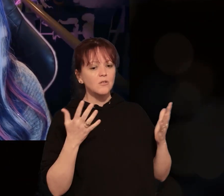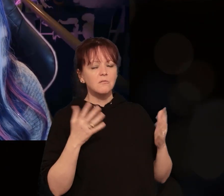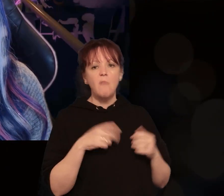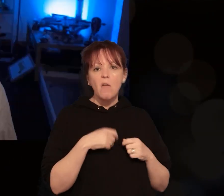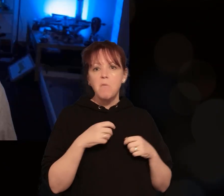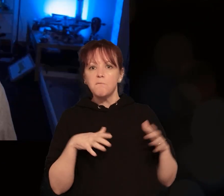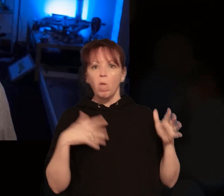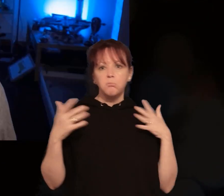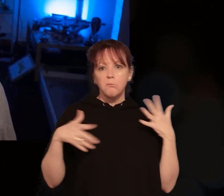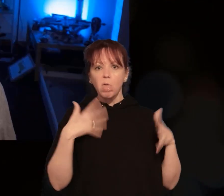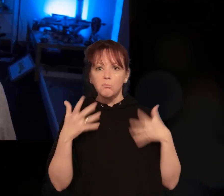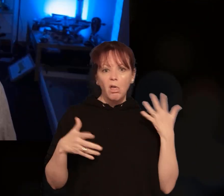BABBLING